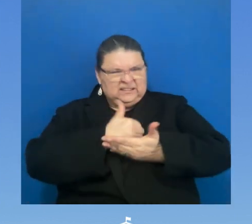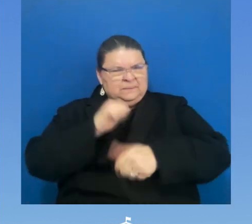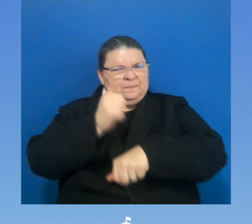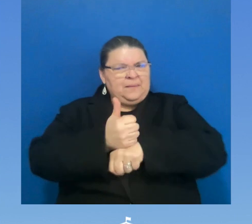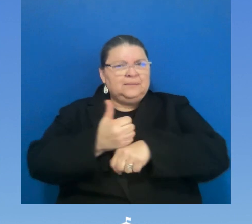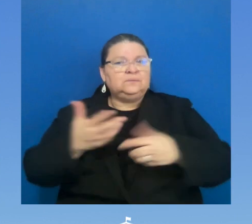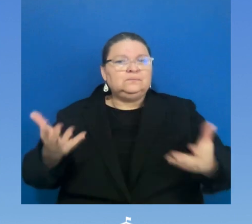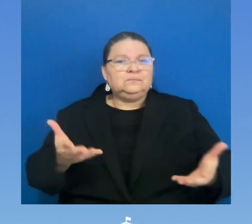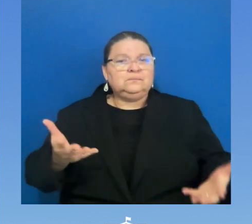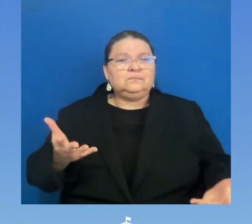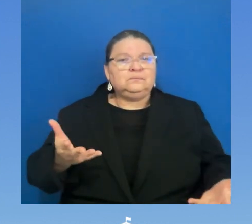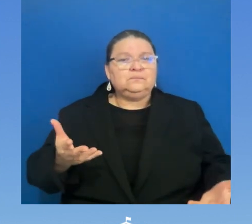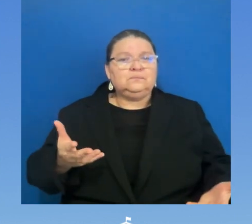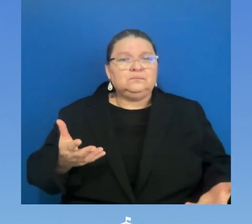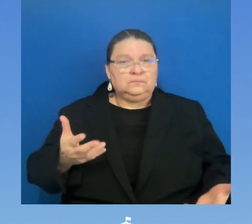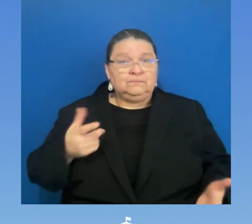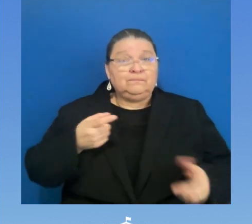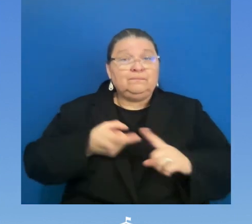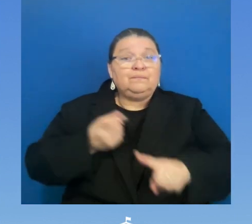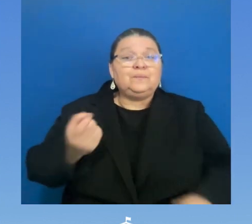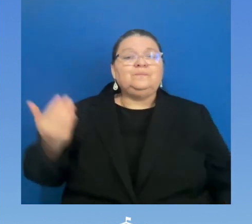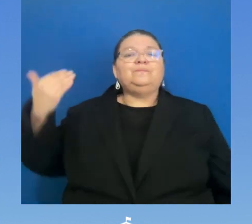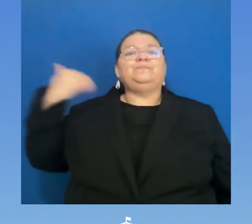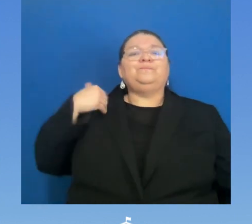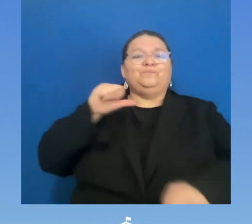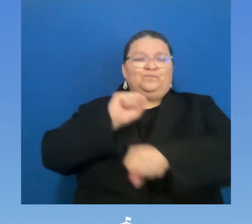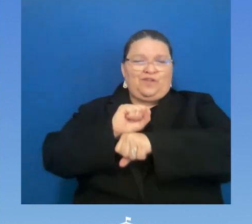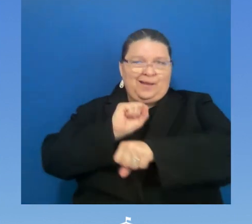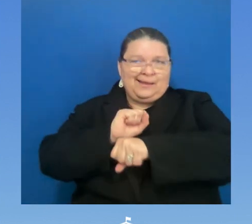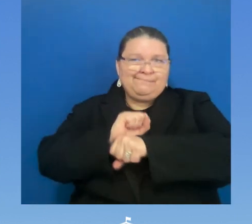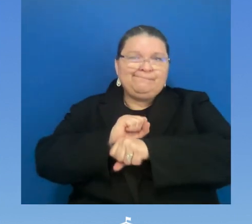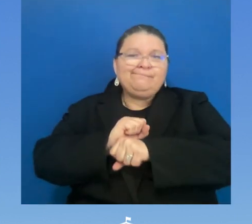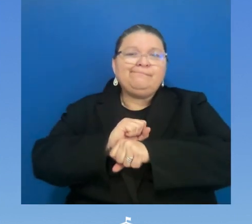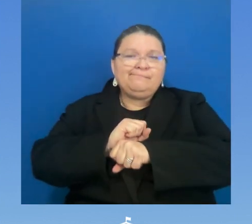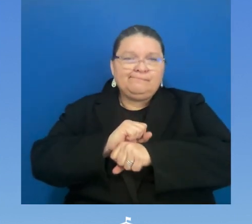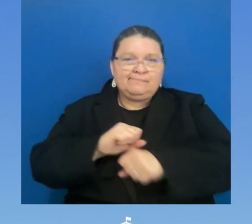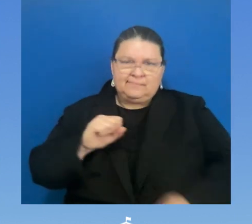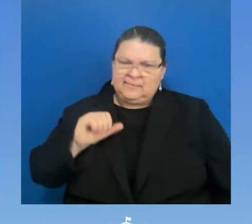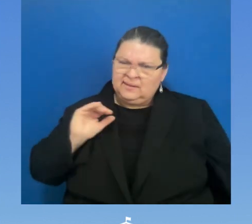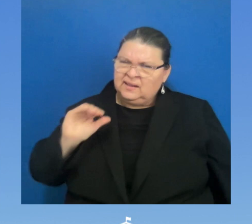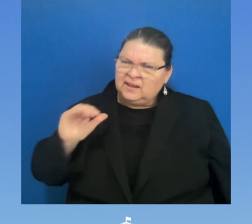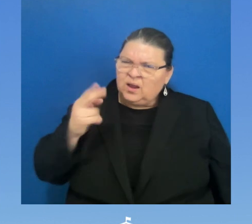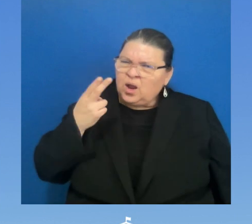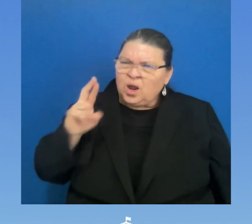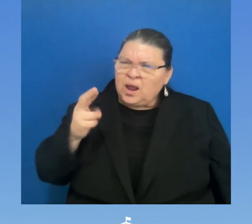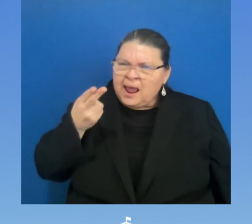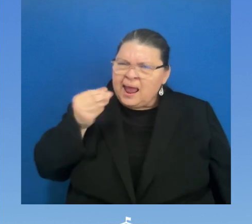When I asked the administrator about the logic in this, she said, It's the way we've always done it.